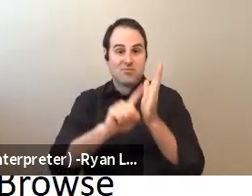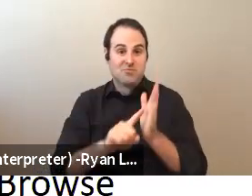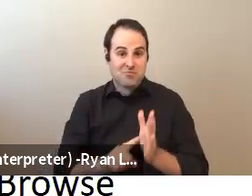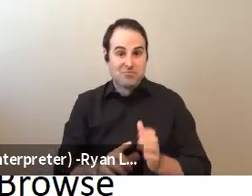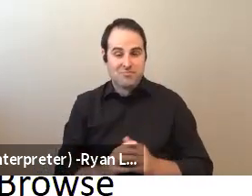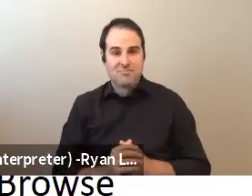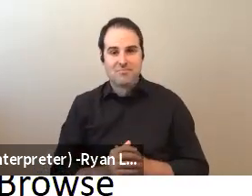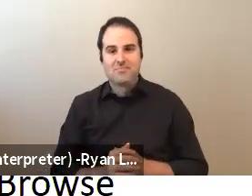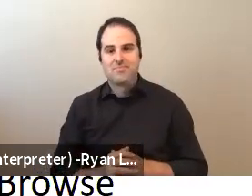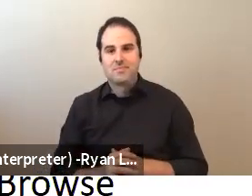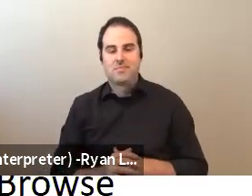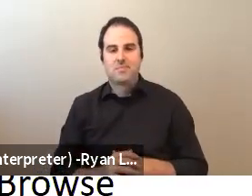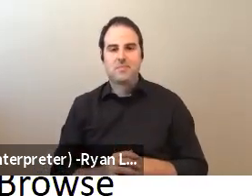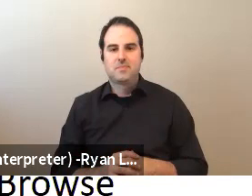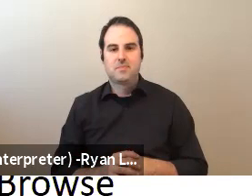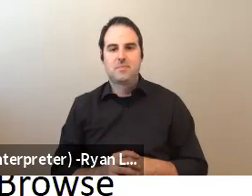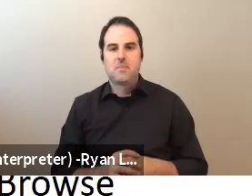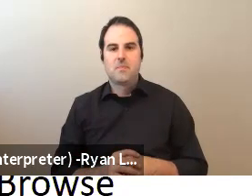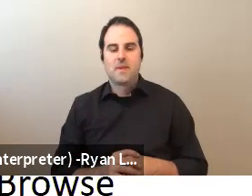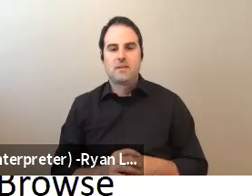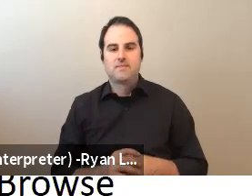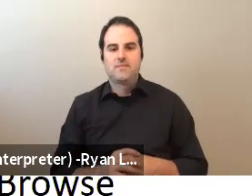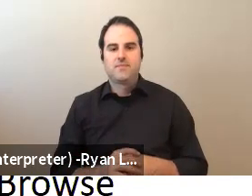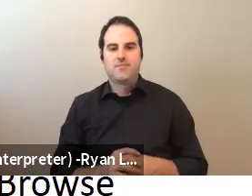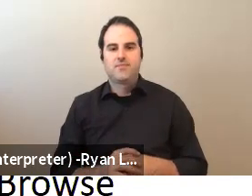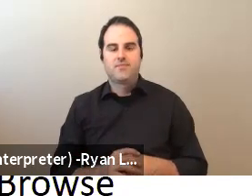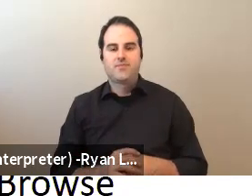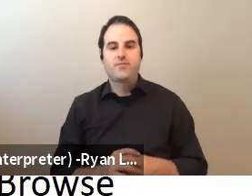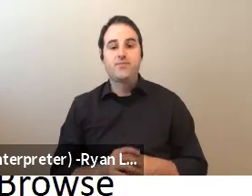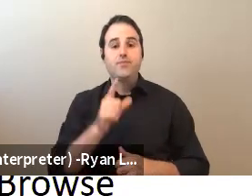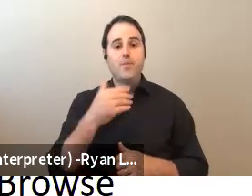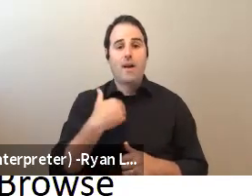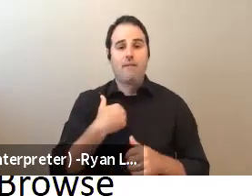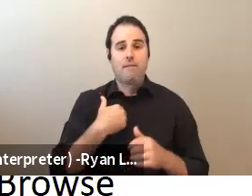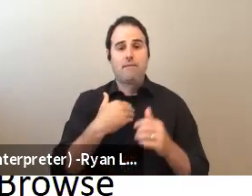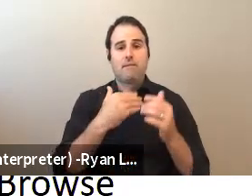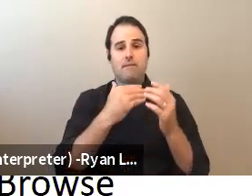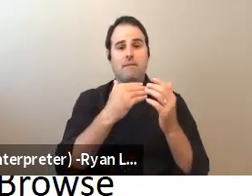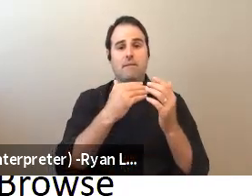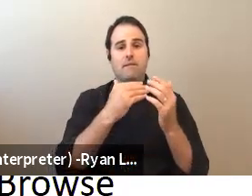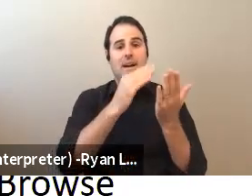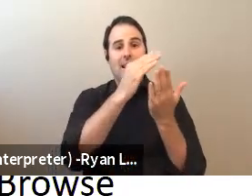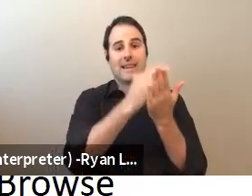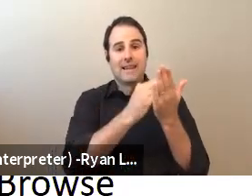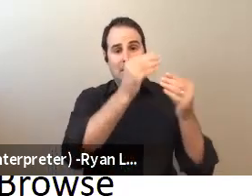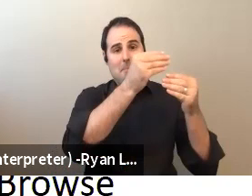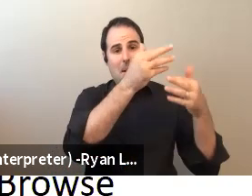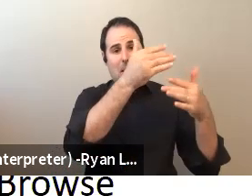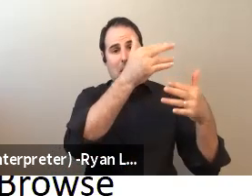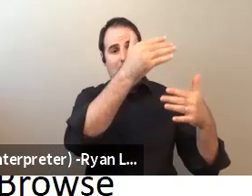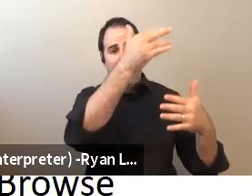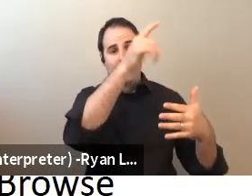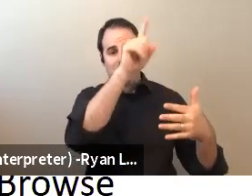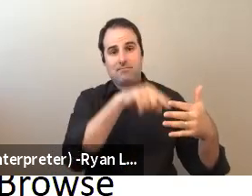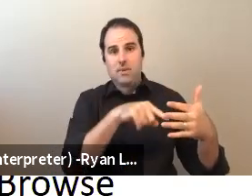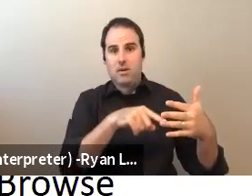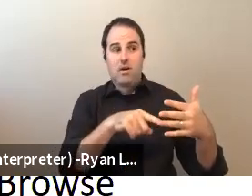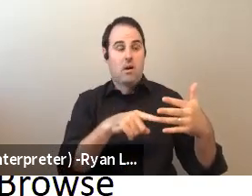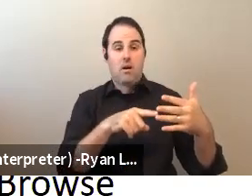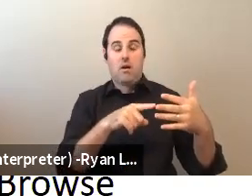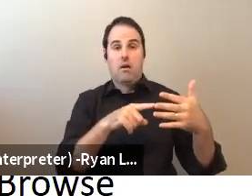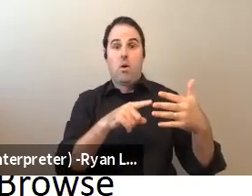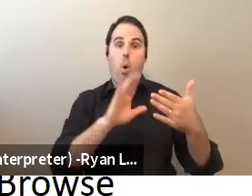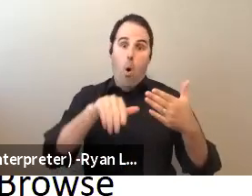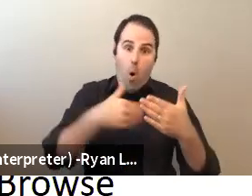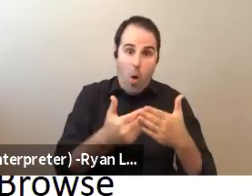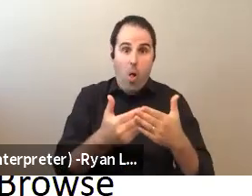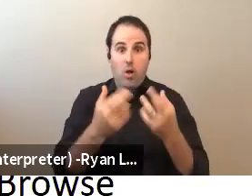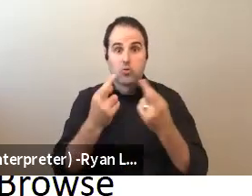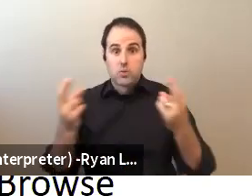Sally Potter: There's a you know list there. It's certainly not exhaustive, but I do my best to put as much relevant information as I can, up there. So start so might want to start with that.